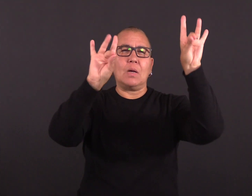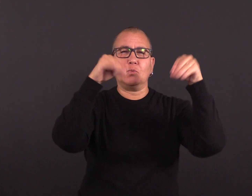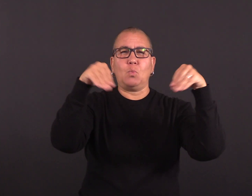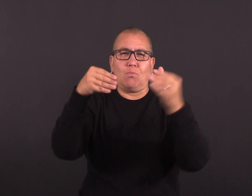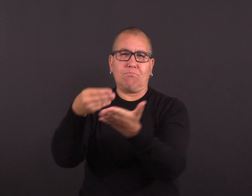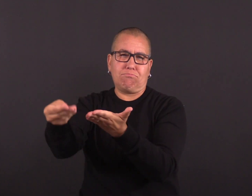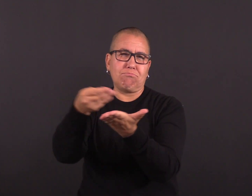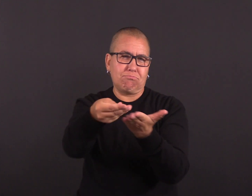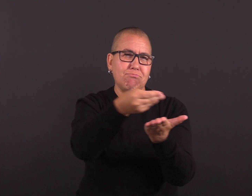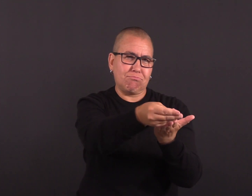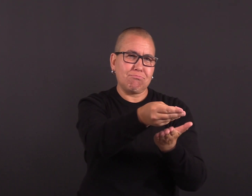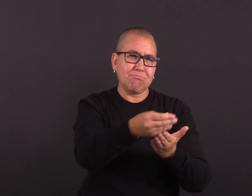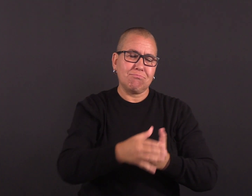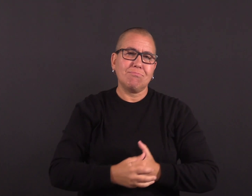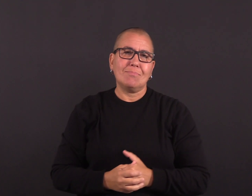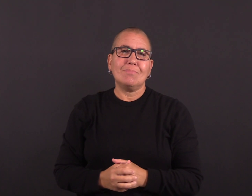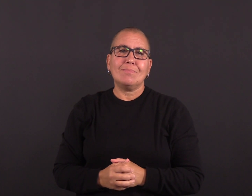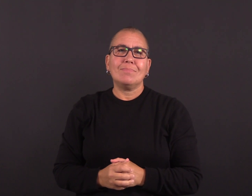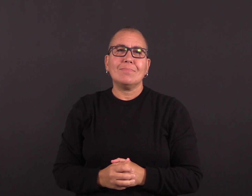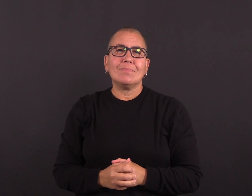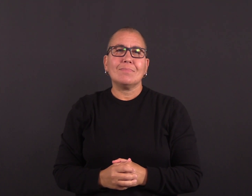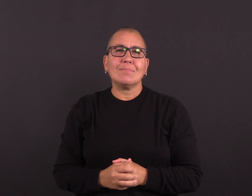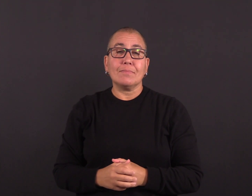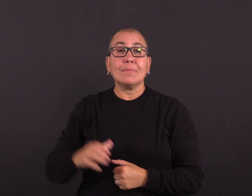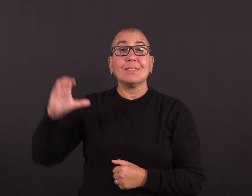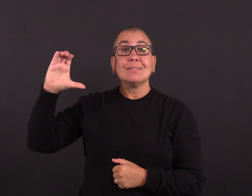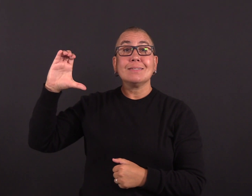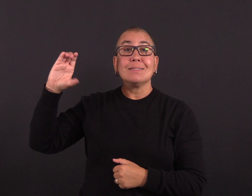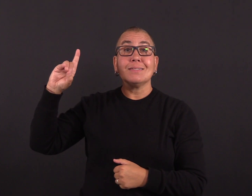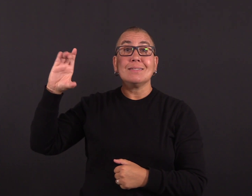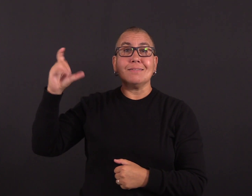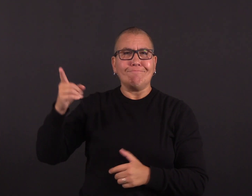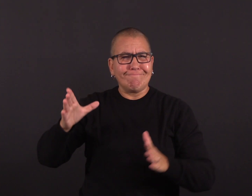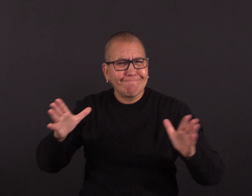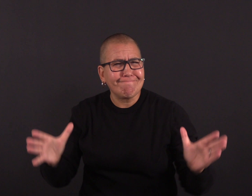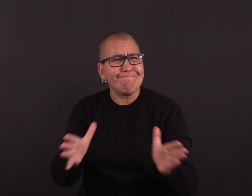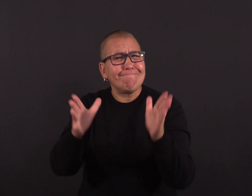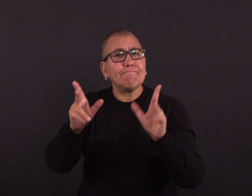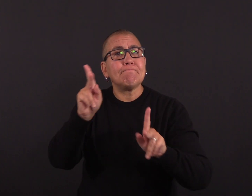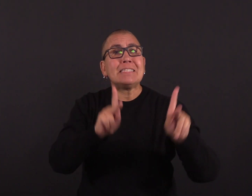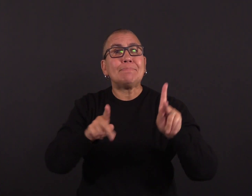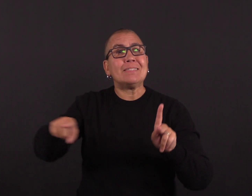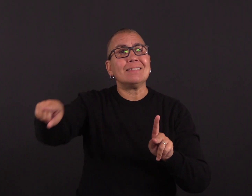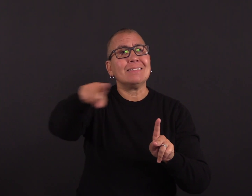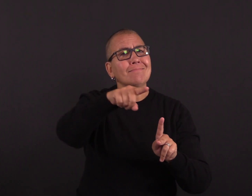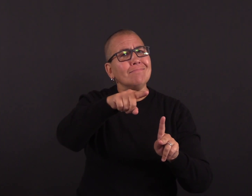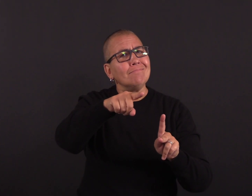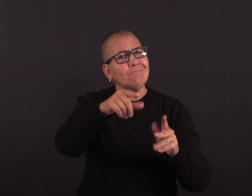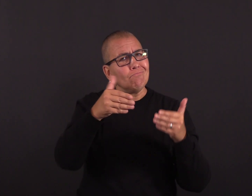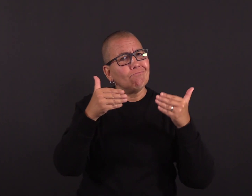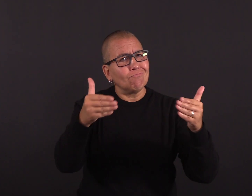“And since the masks that are most effective are N95 that are now readily available, that’s the